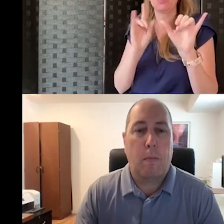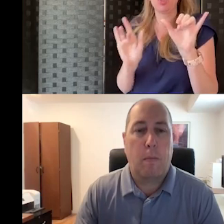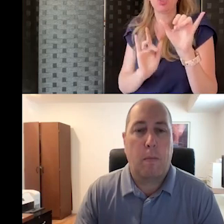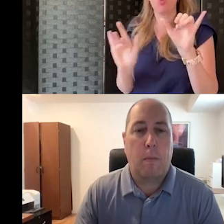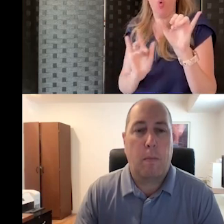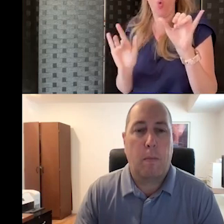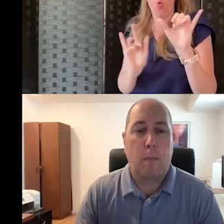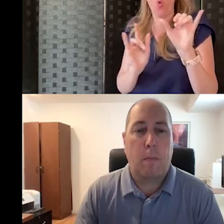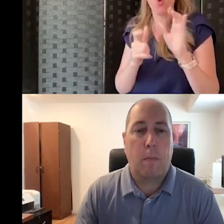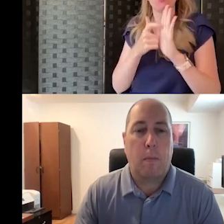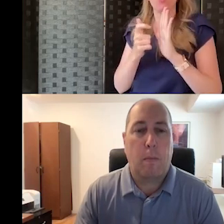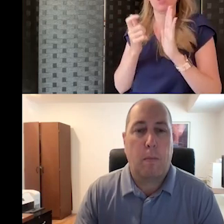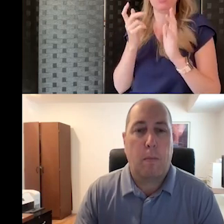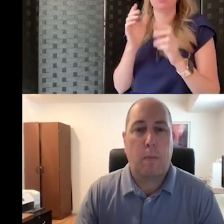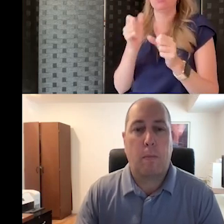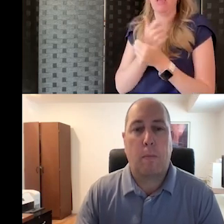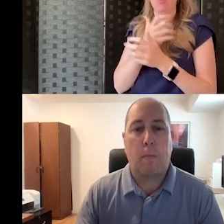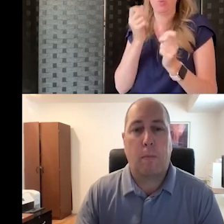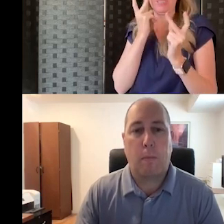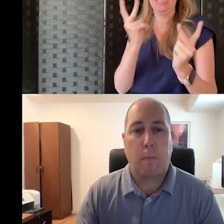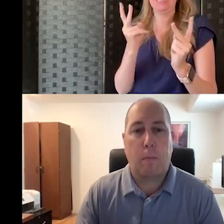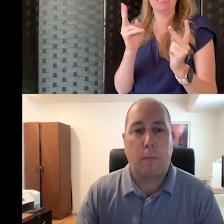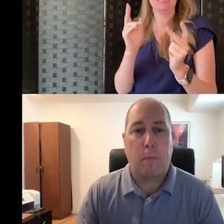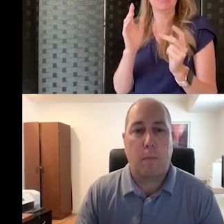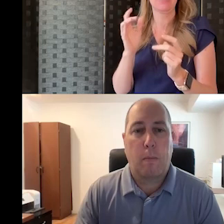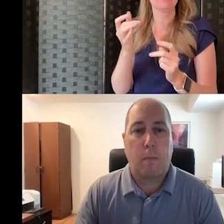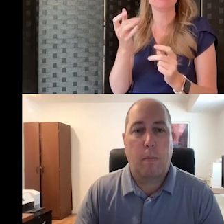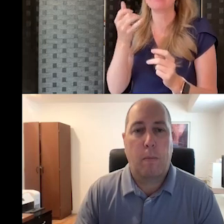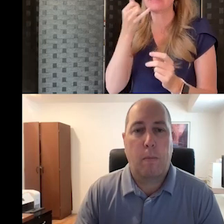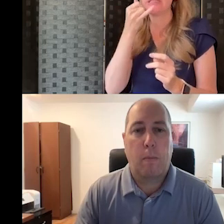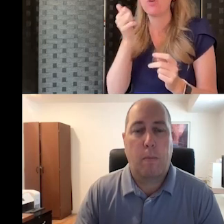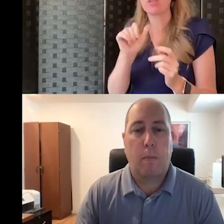viewport, say come on a mobile device, and I am scrolling the table instead of scrolling the page,